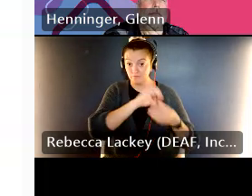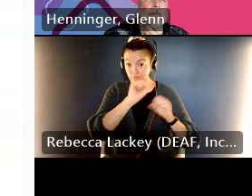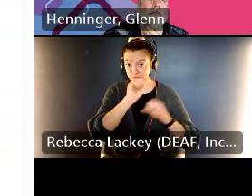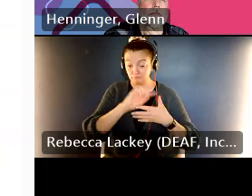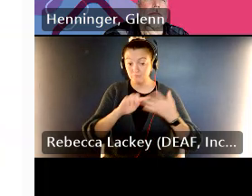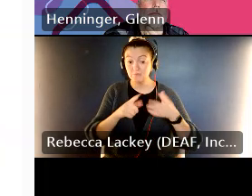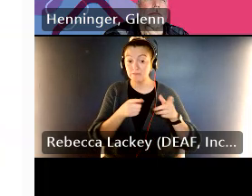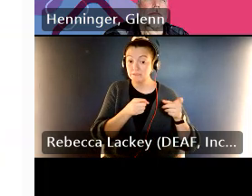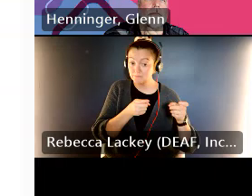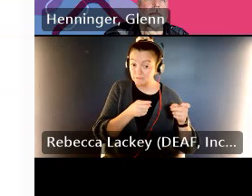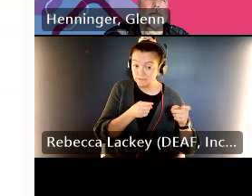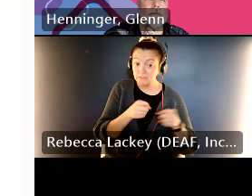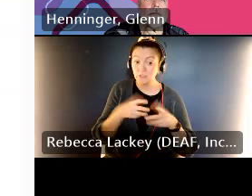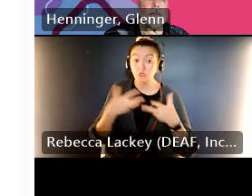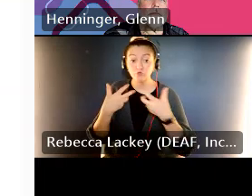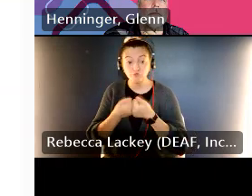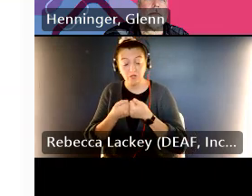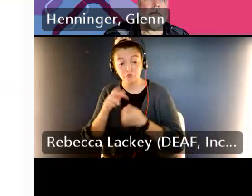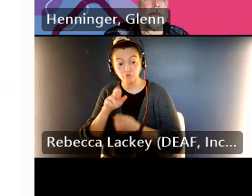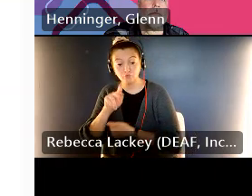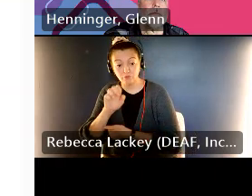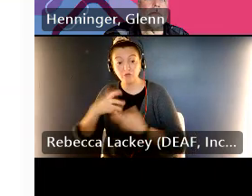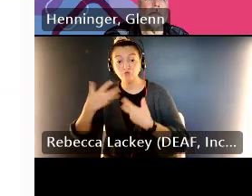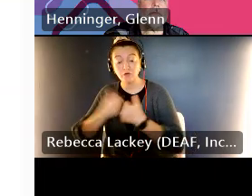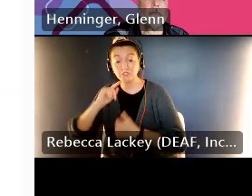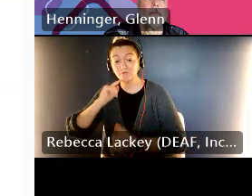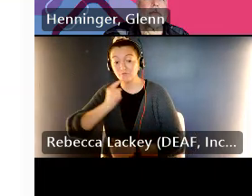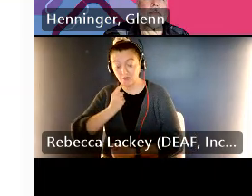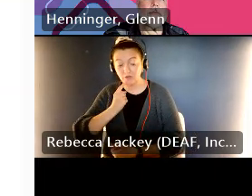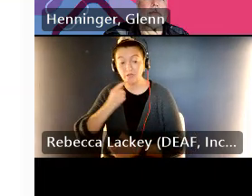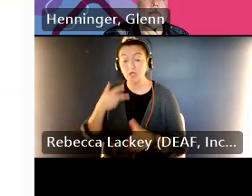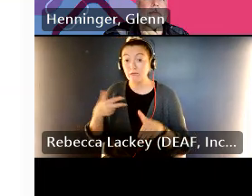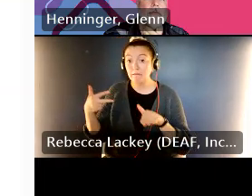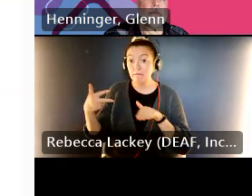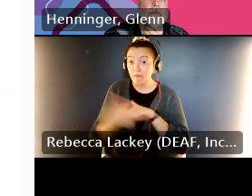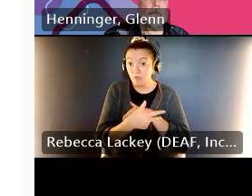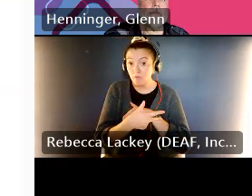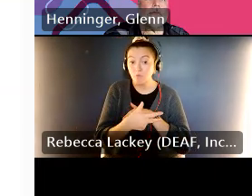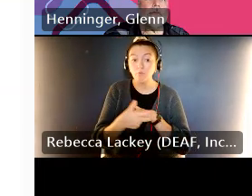crash rate, crash severity, cut through and sidewalk gap.